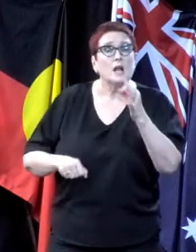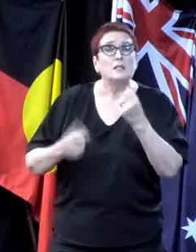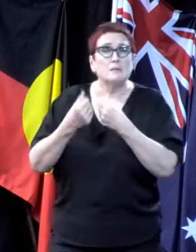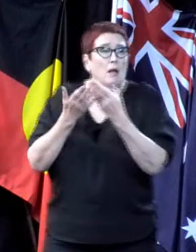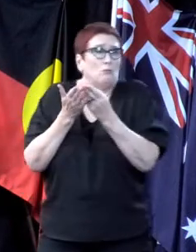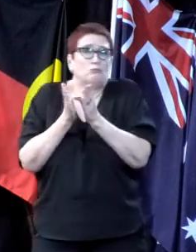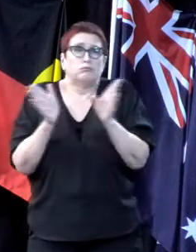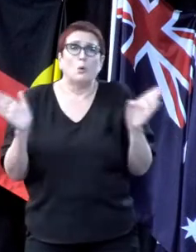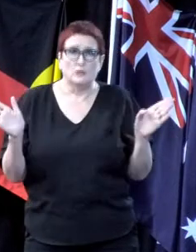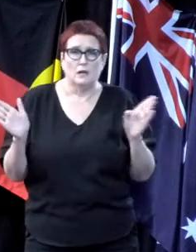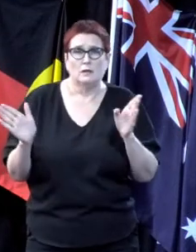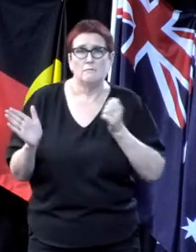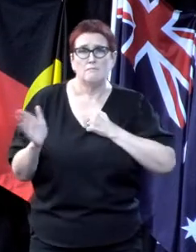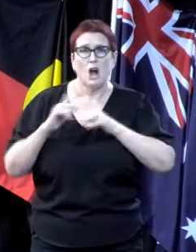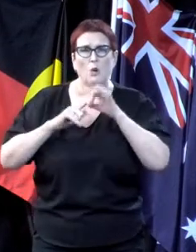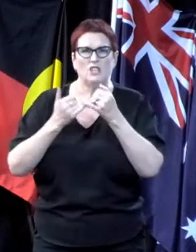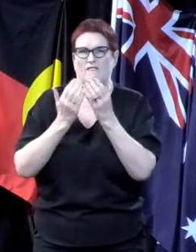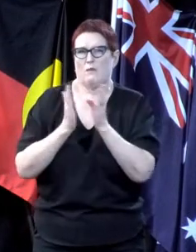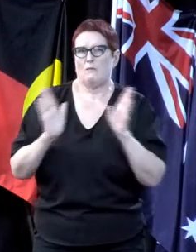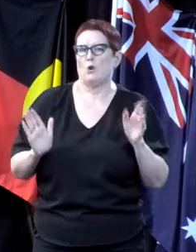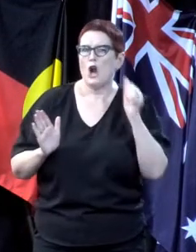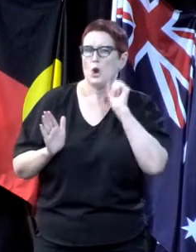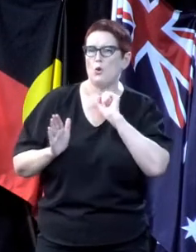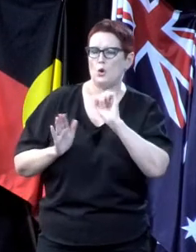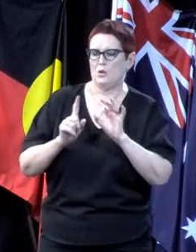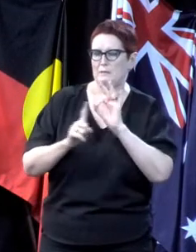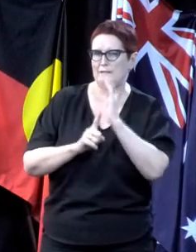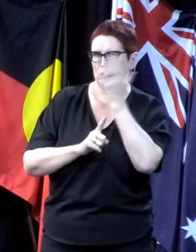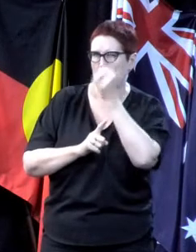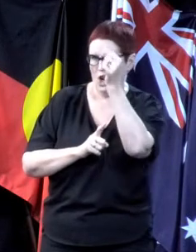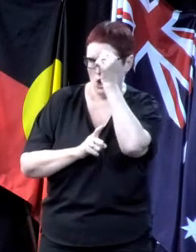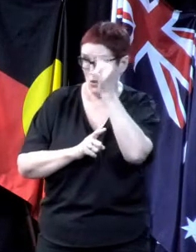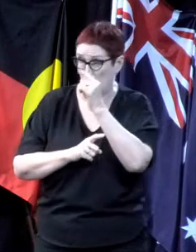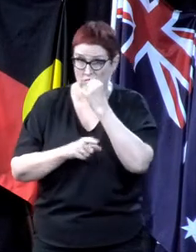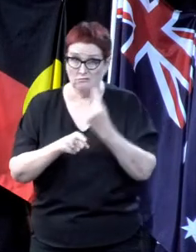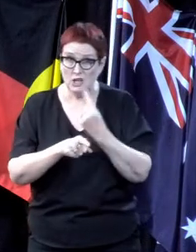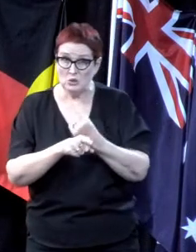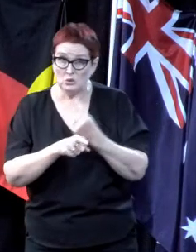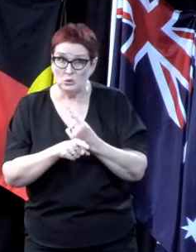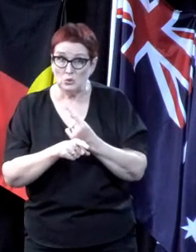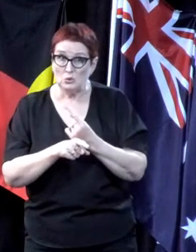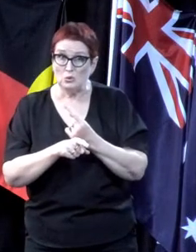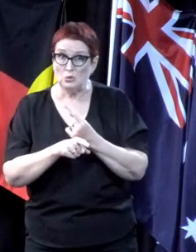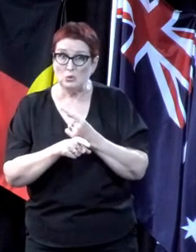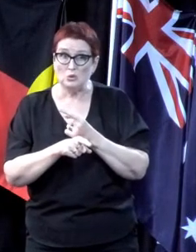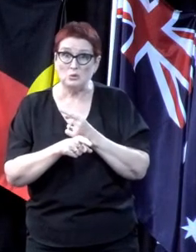I understand the position in the school you're each associated with. Are you able to say what the position is more broadly within Queensland?